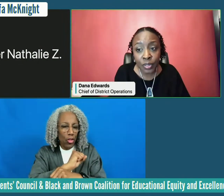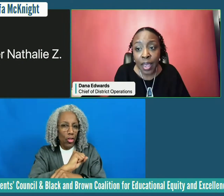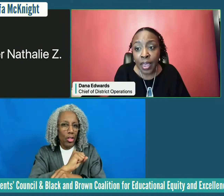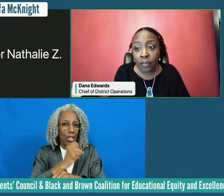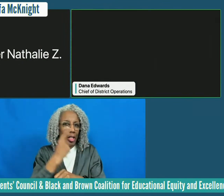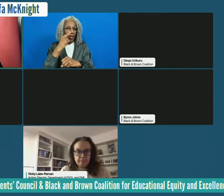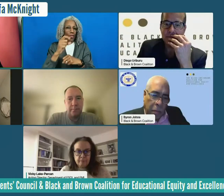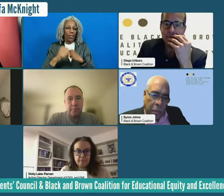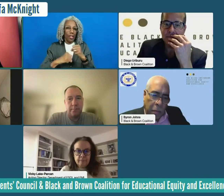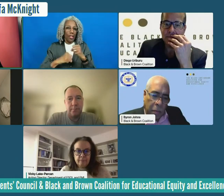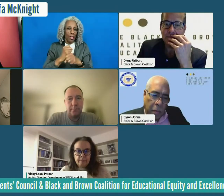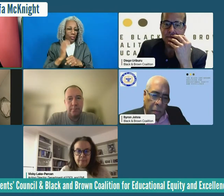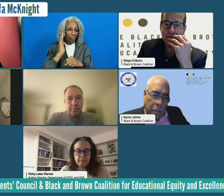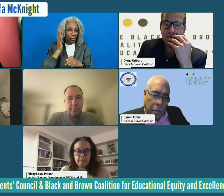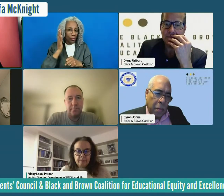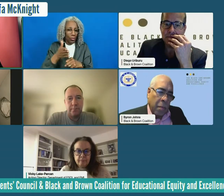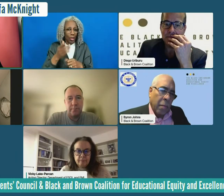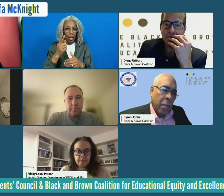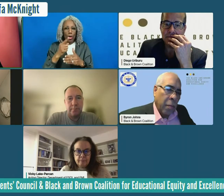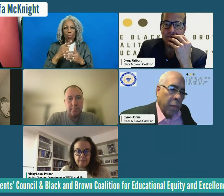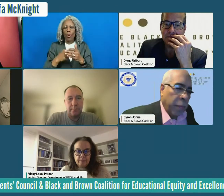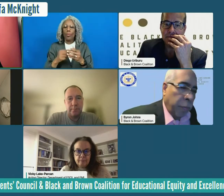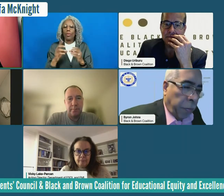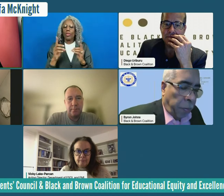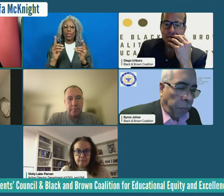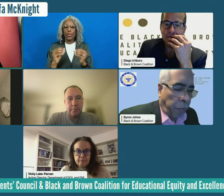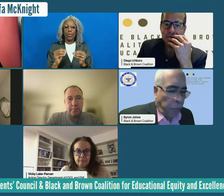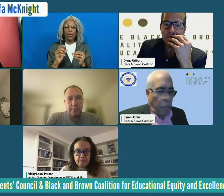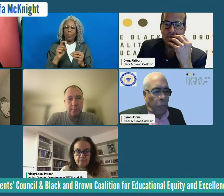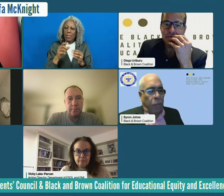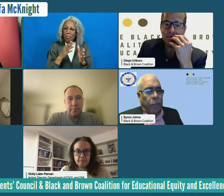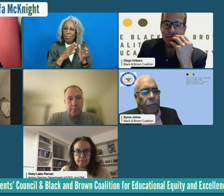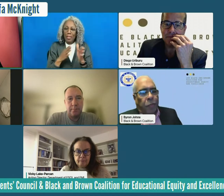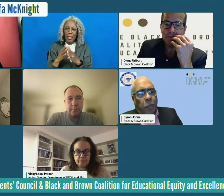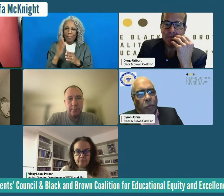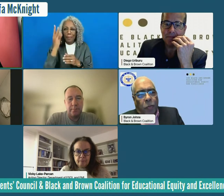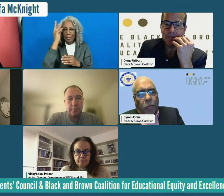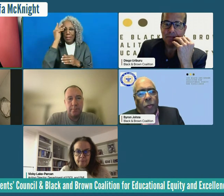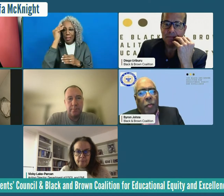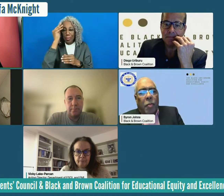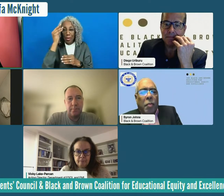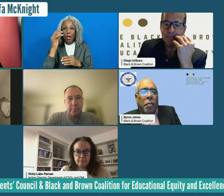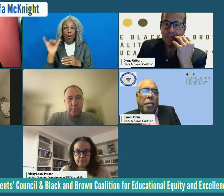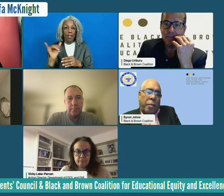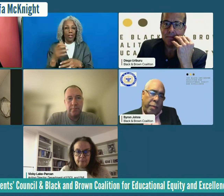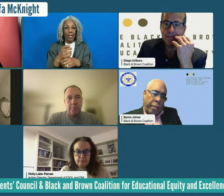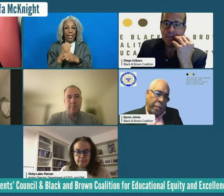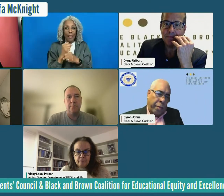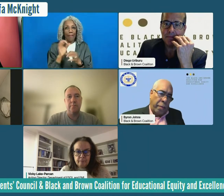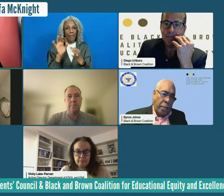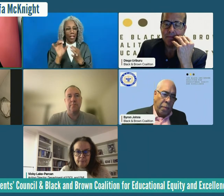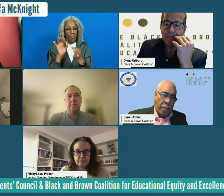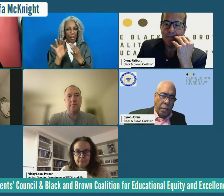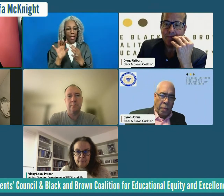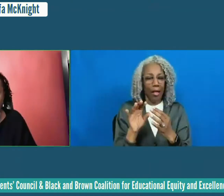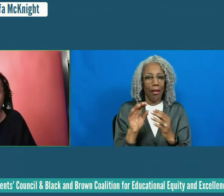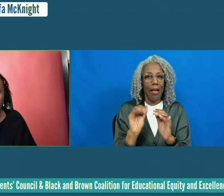to allocate additional security for the coming year, What is the criteria that we use and really being playing full in mindful